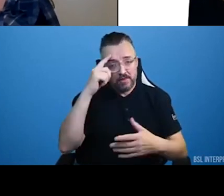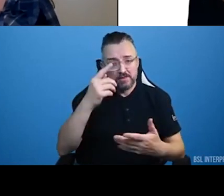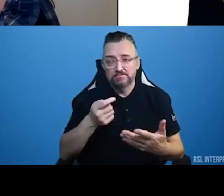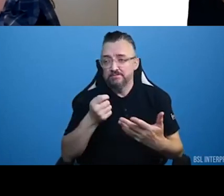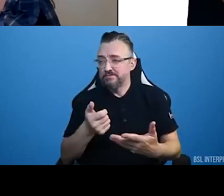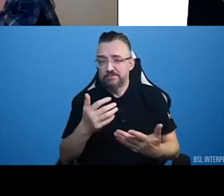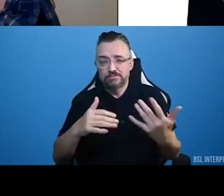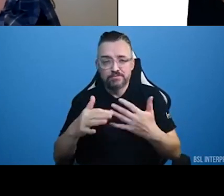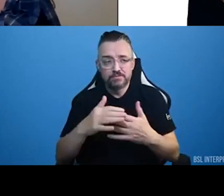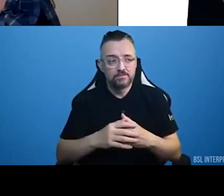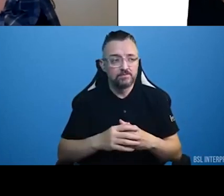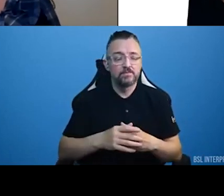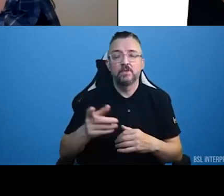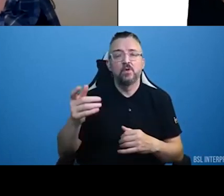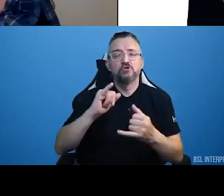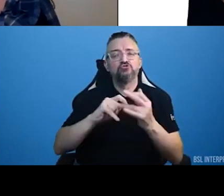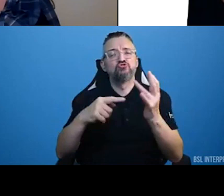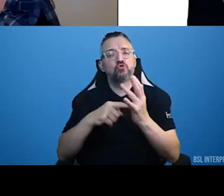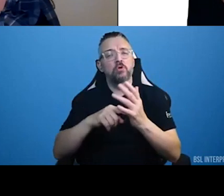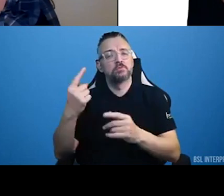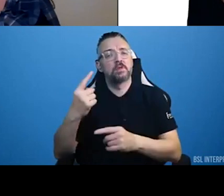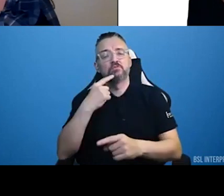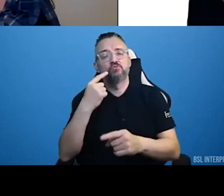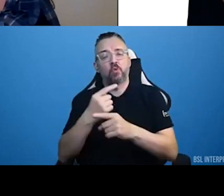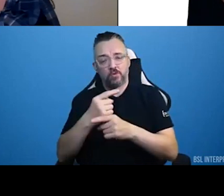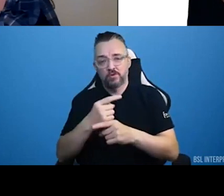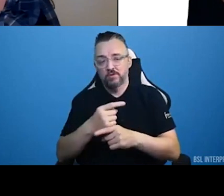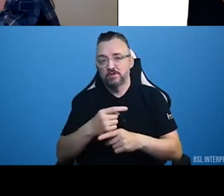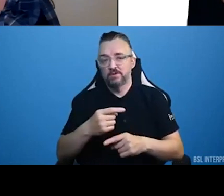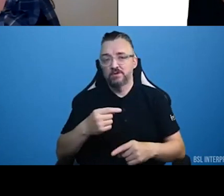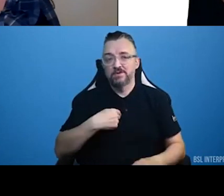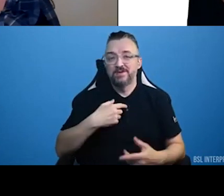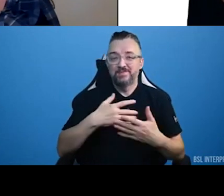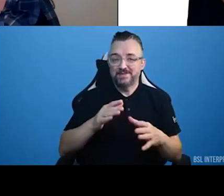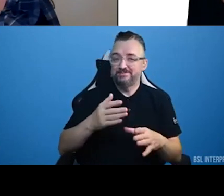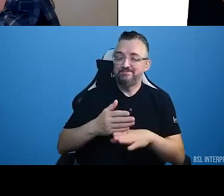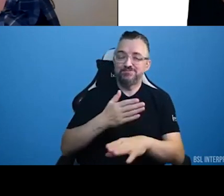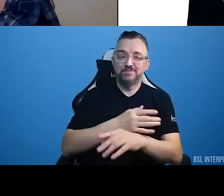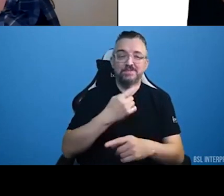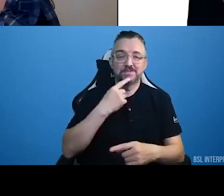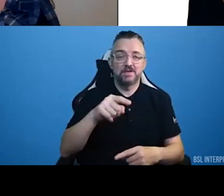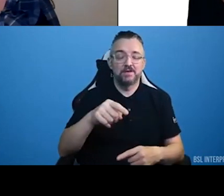When Scott was speaking, because I was saying earlier that University of Strathclyde, we're encouraged